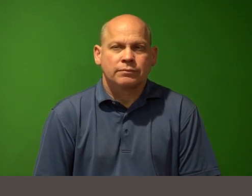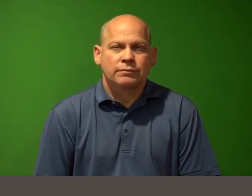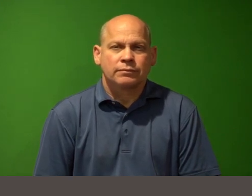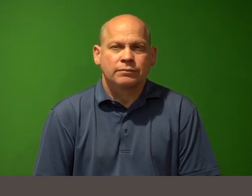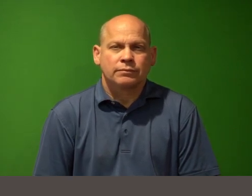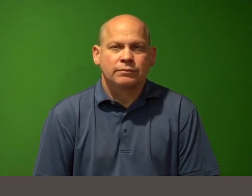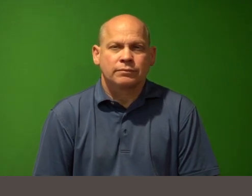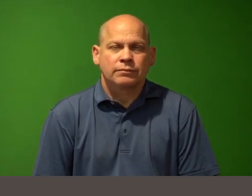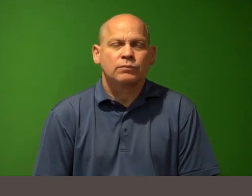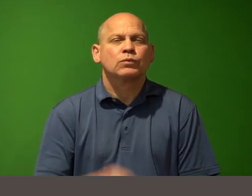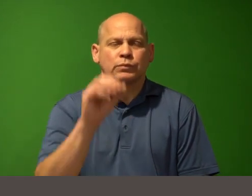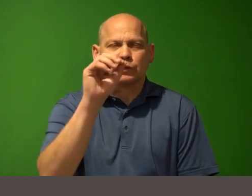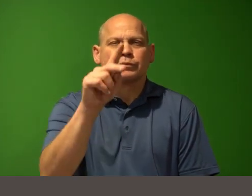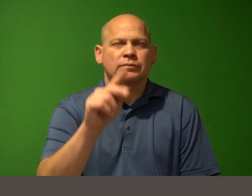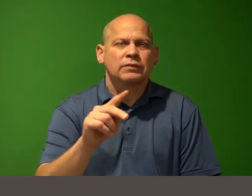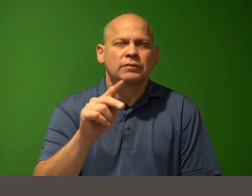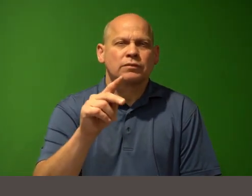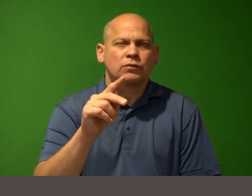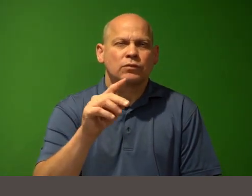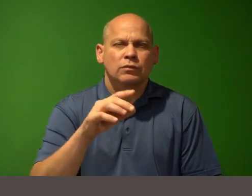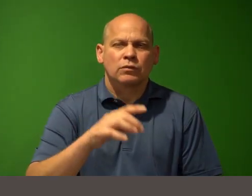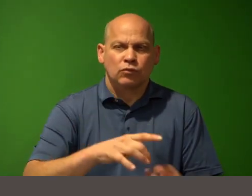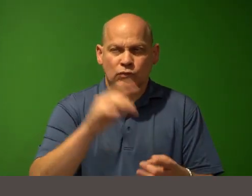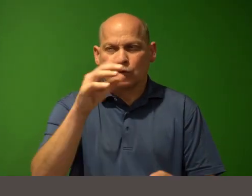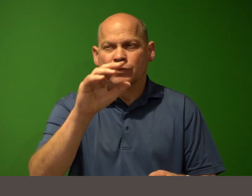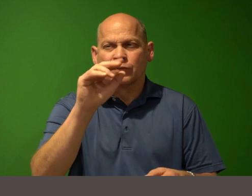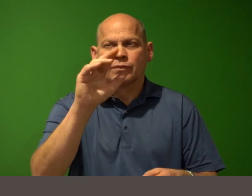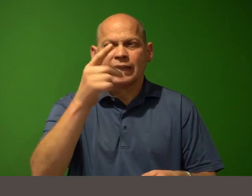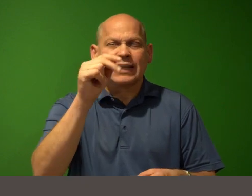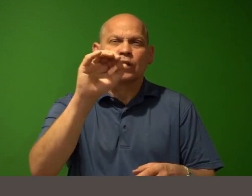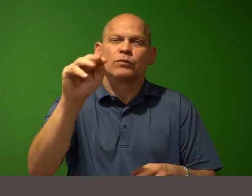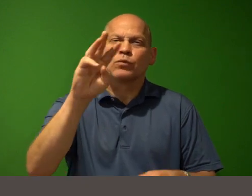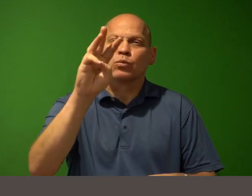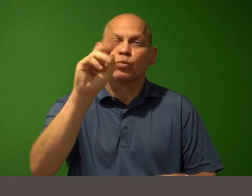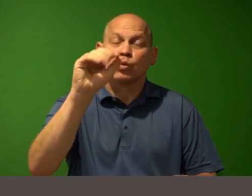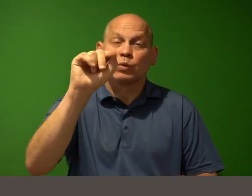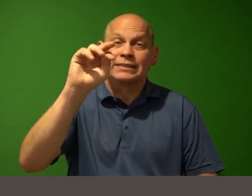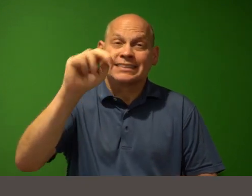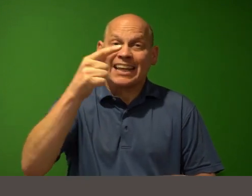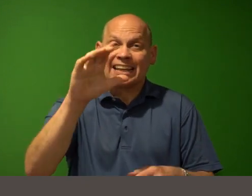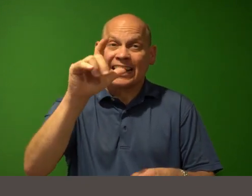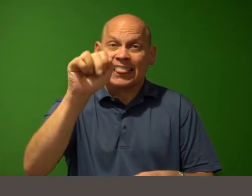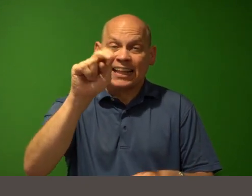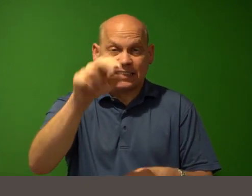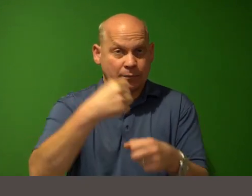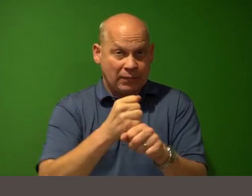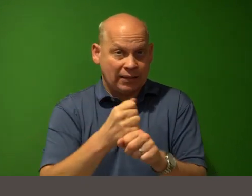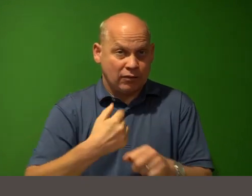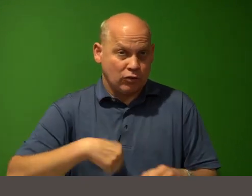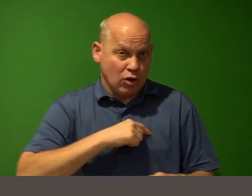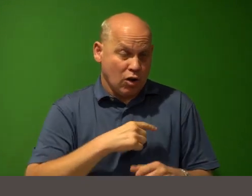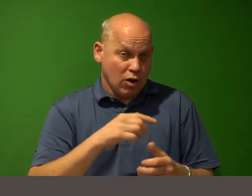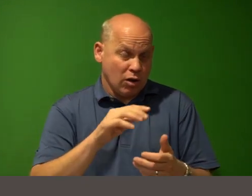Okay, Ghostface Killah of the Wu-Tang Clan. He's the one who made Iron Man popular to the masses.